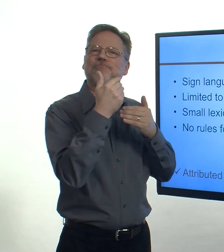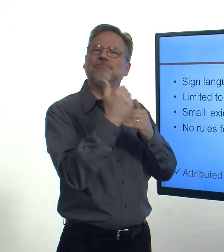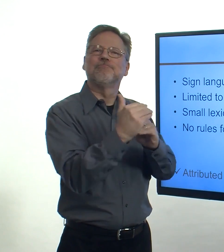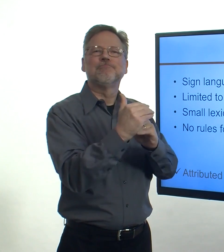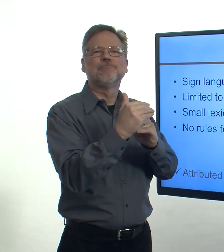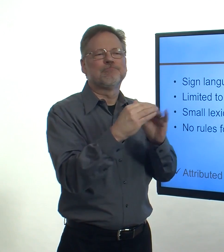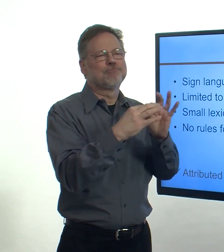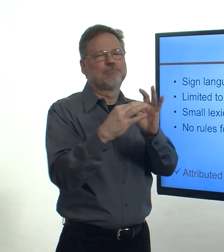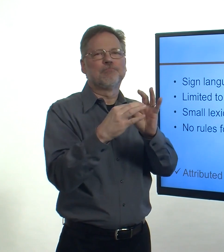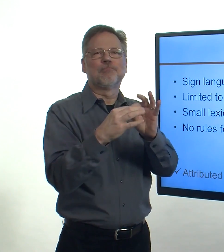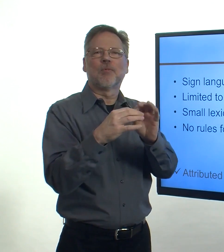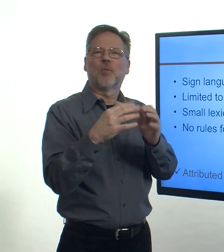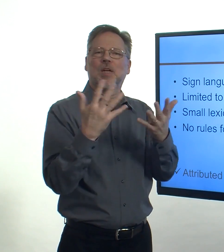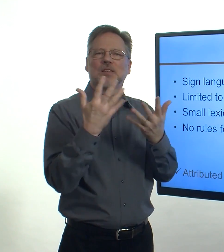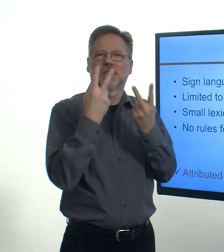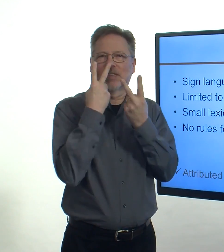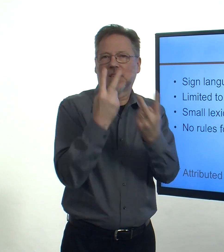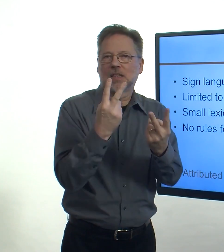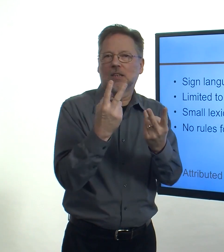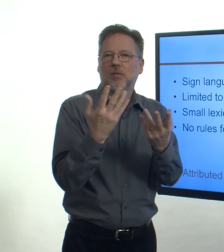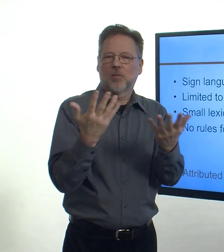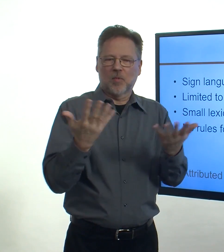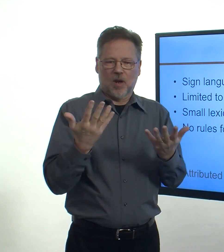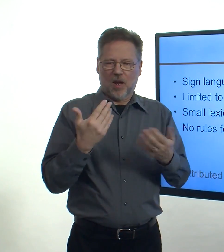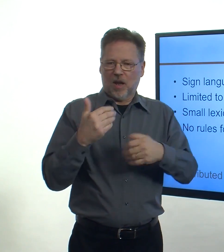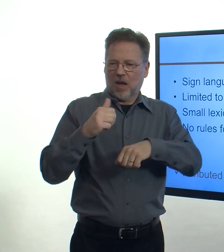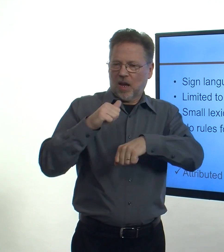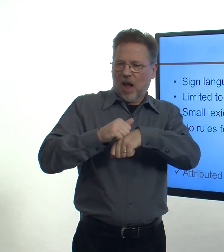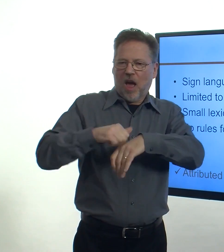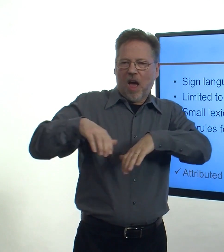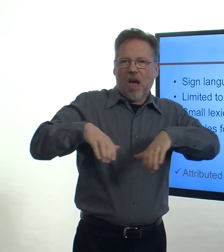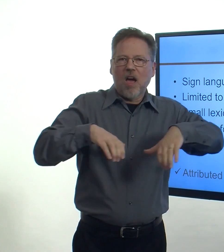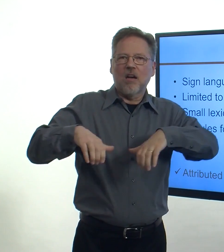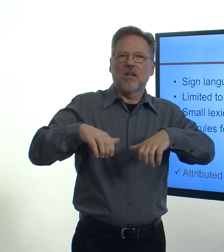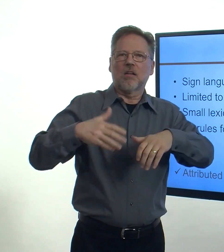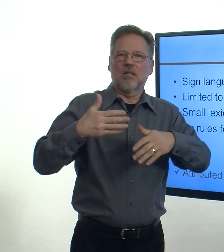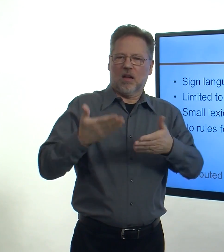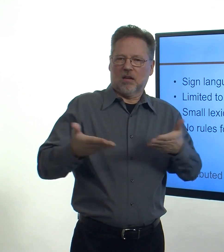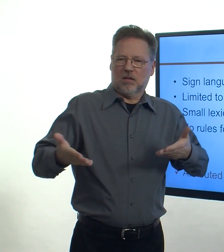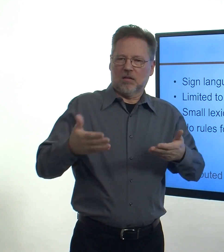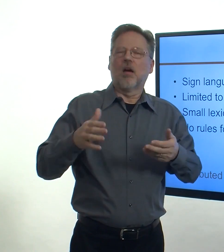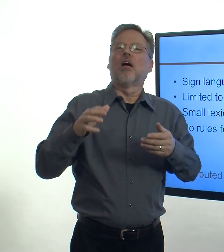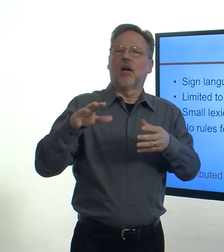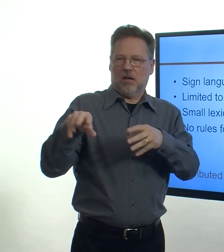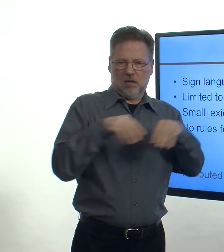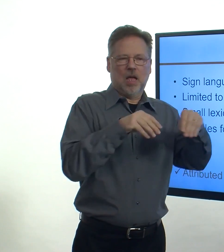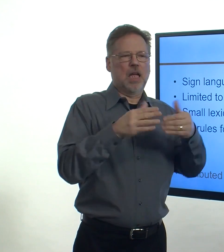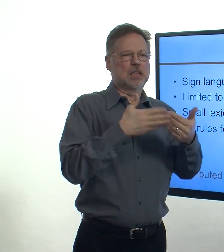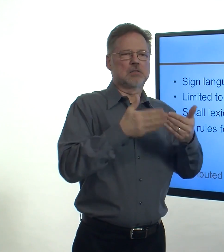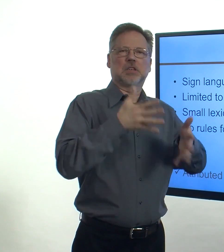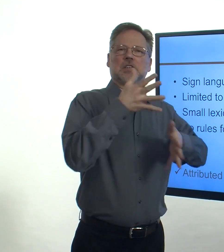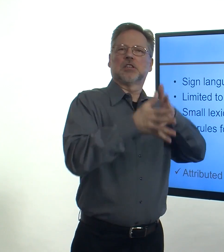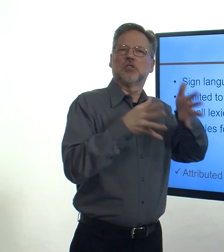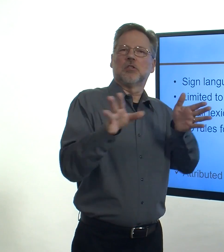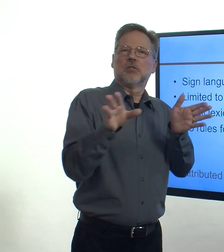limited to items that are visible, tangible, or imitable actions that that be easily gestured,